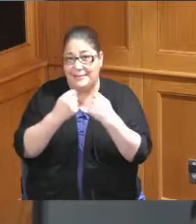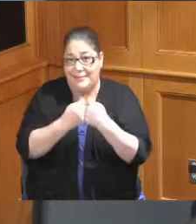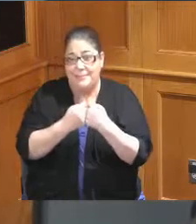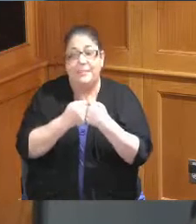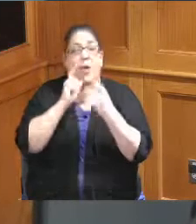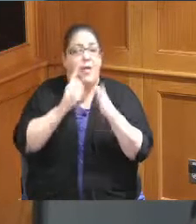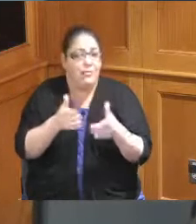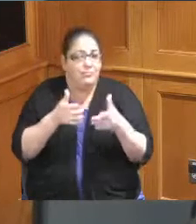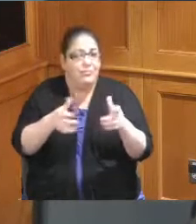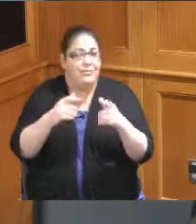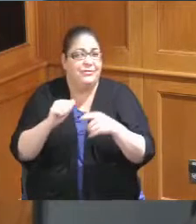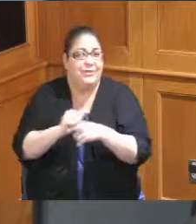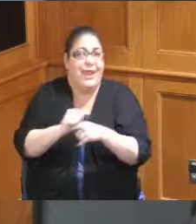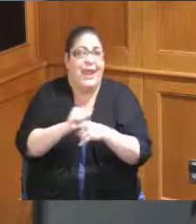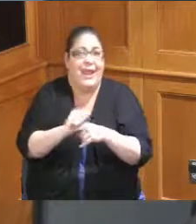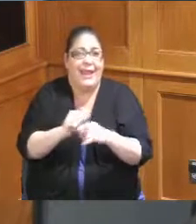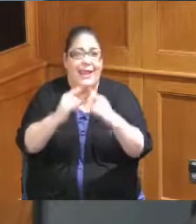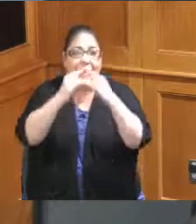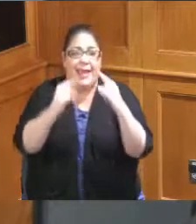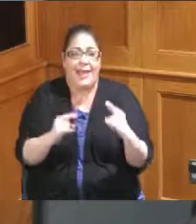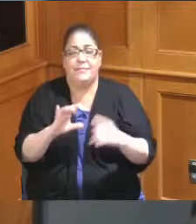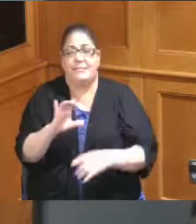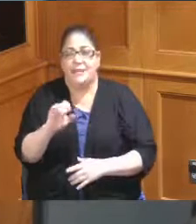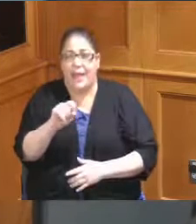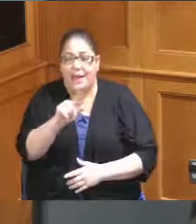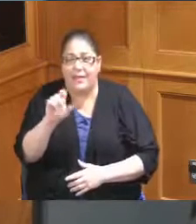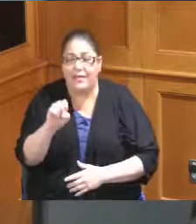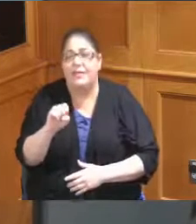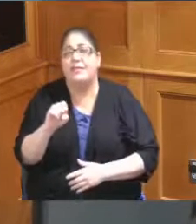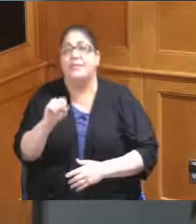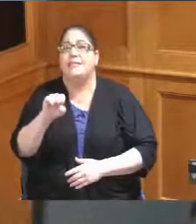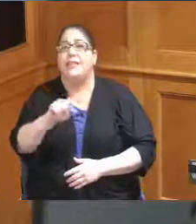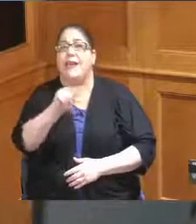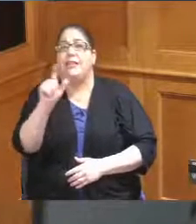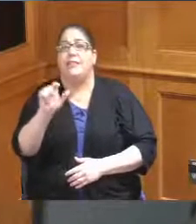training camps in Seattle and San Antonio in addition to playing internationally